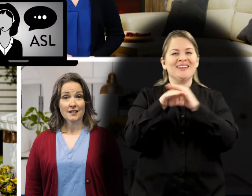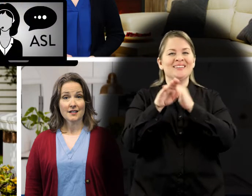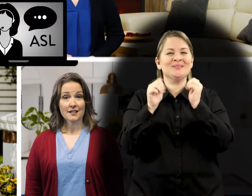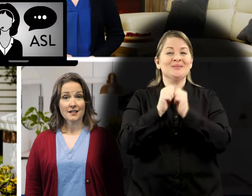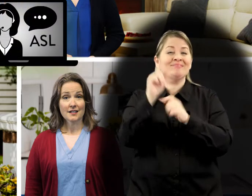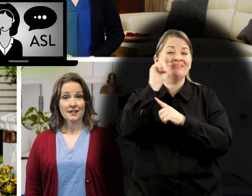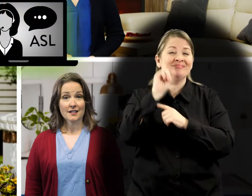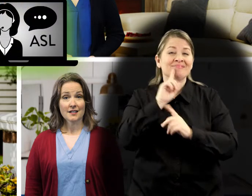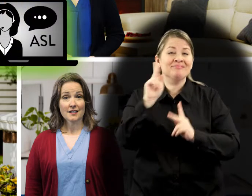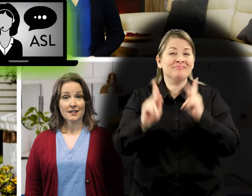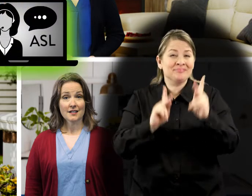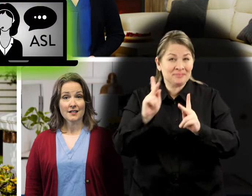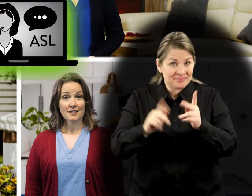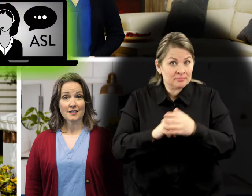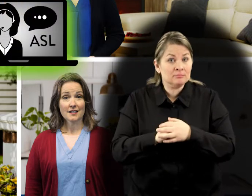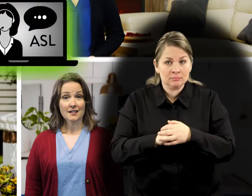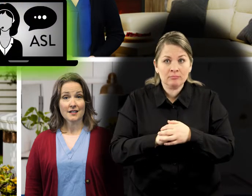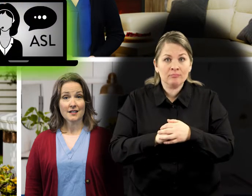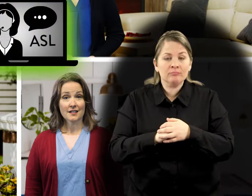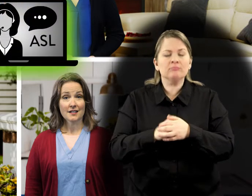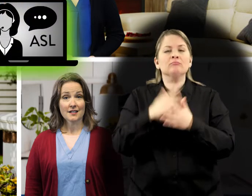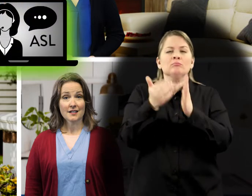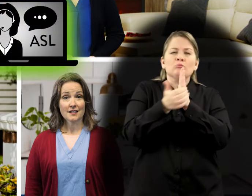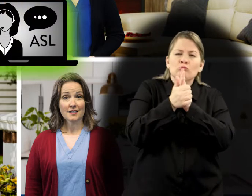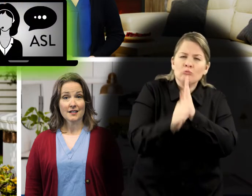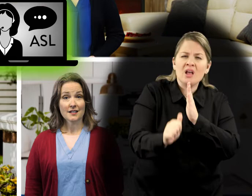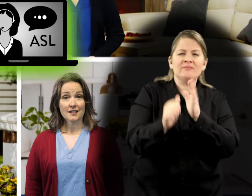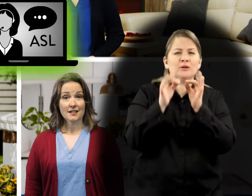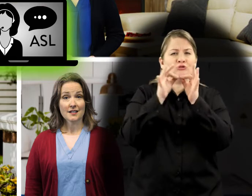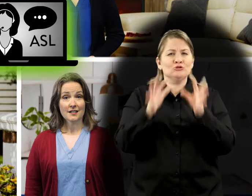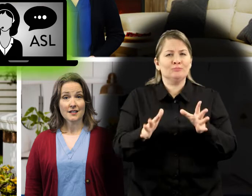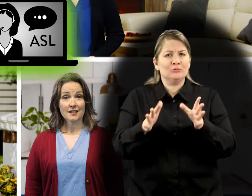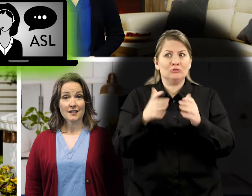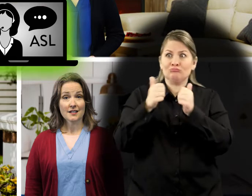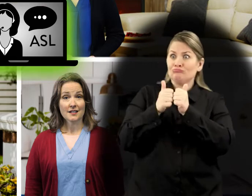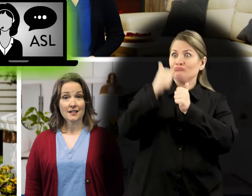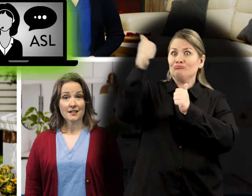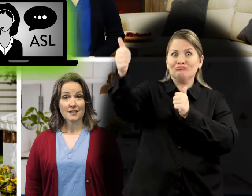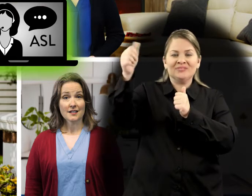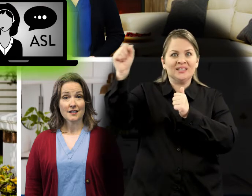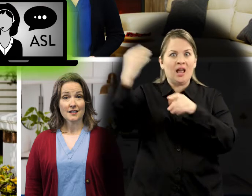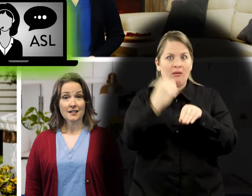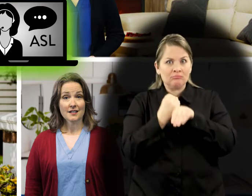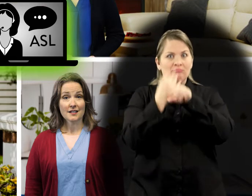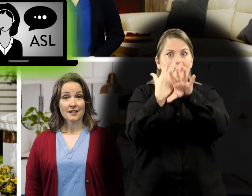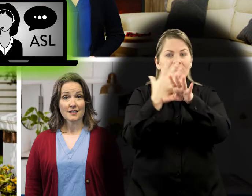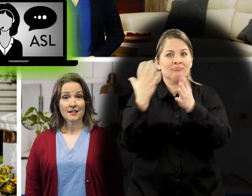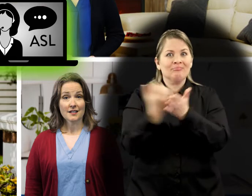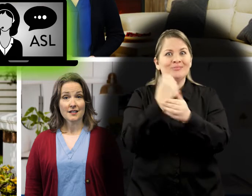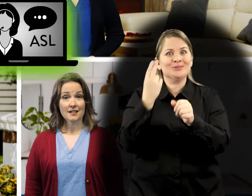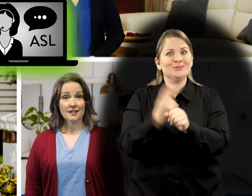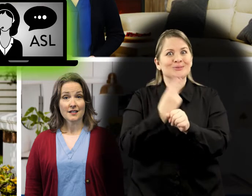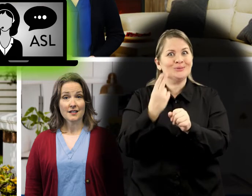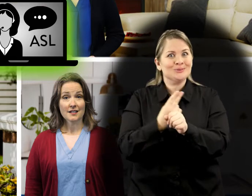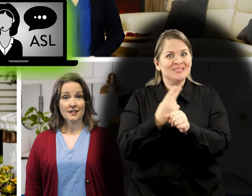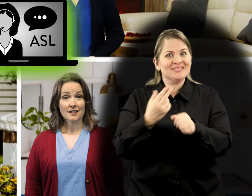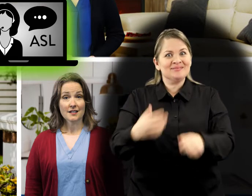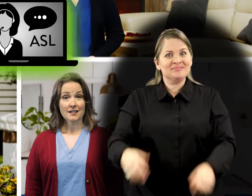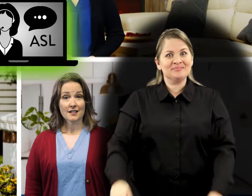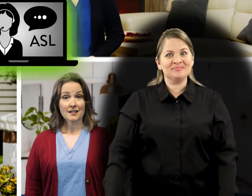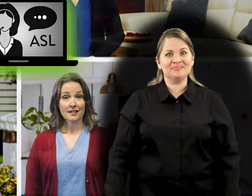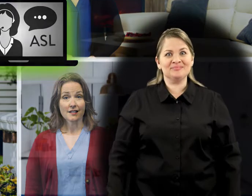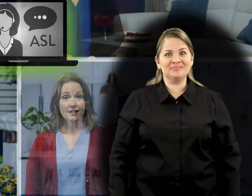by bringing in a qualified interpreter in a remote location.